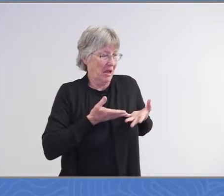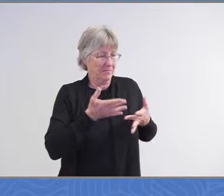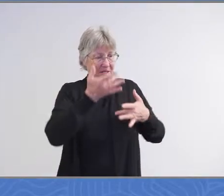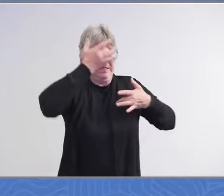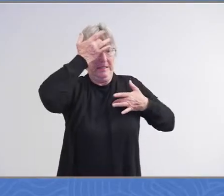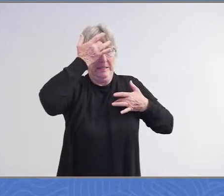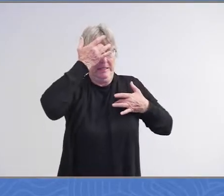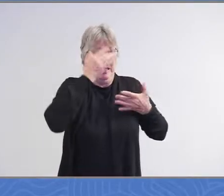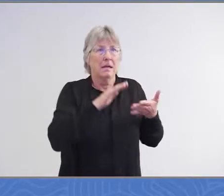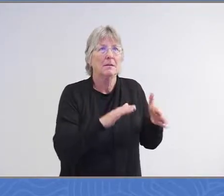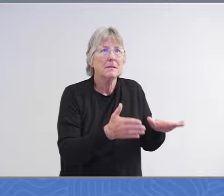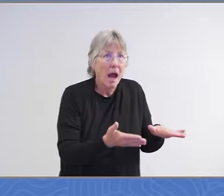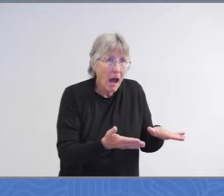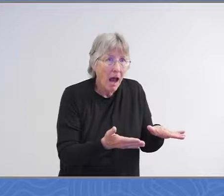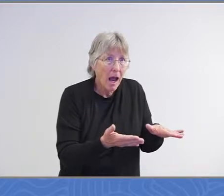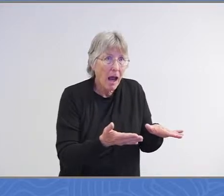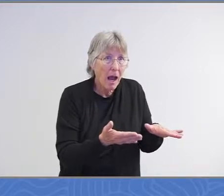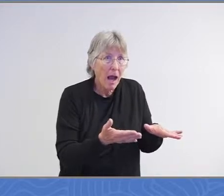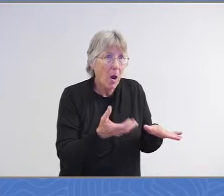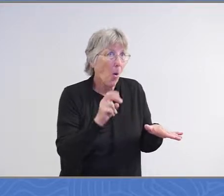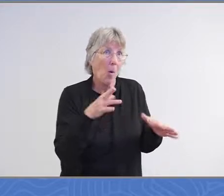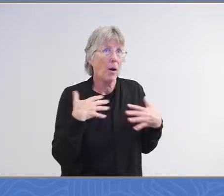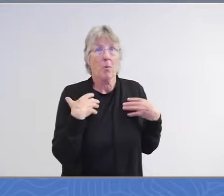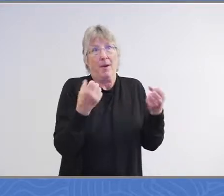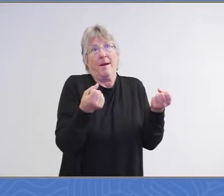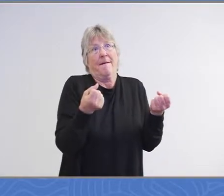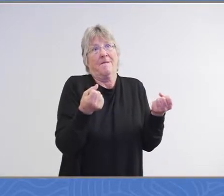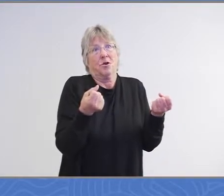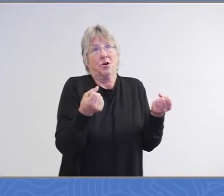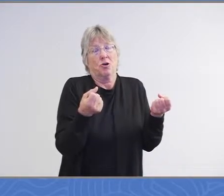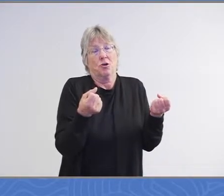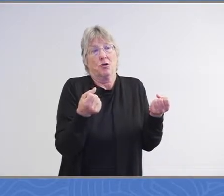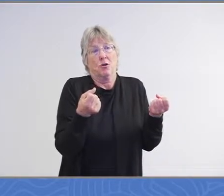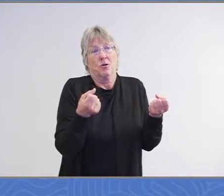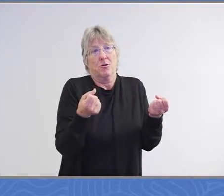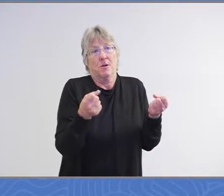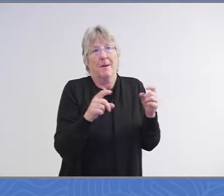or recover, but have lingering side effects.